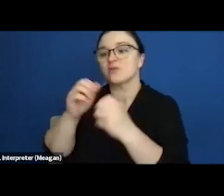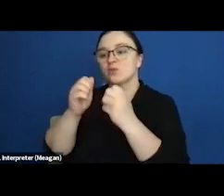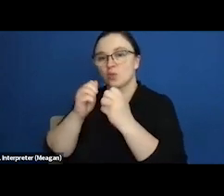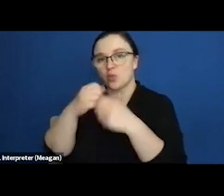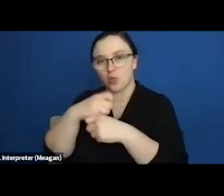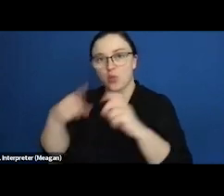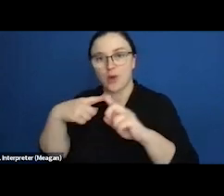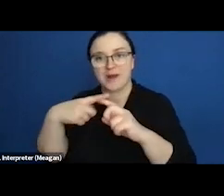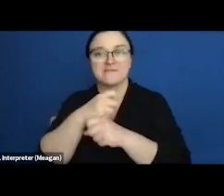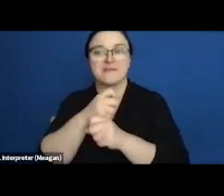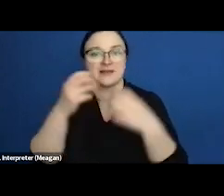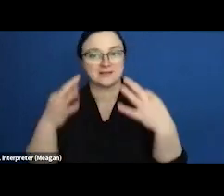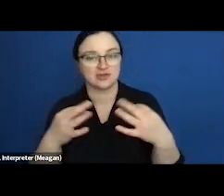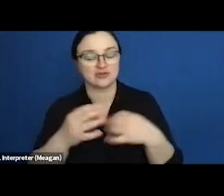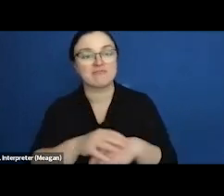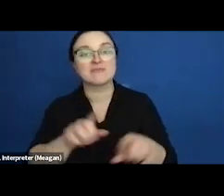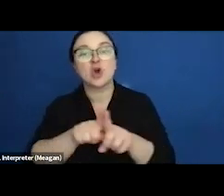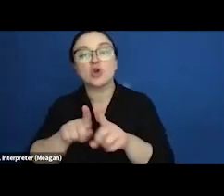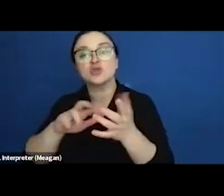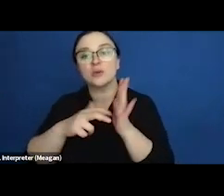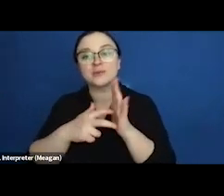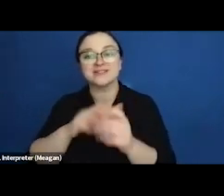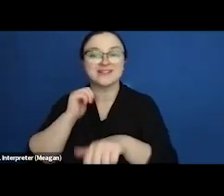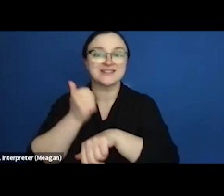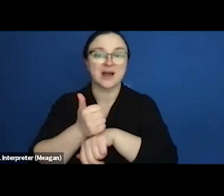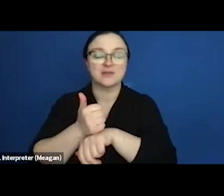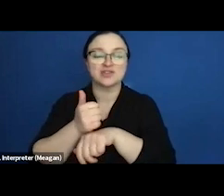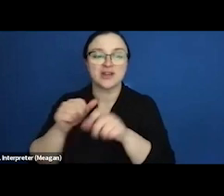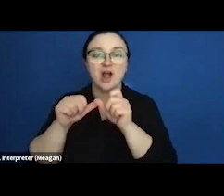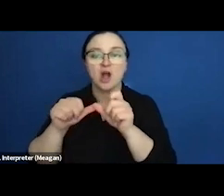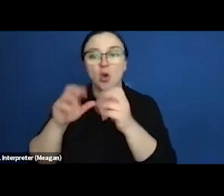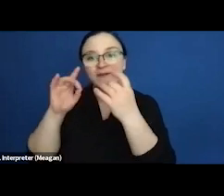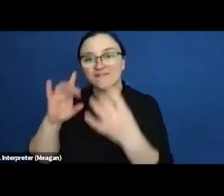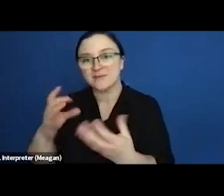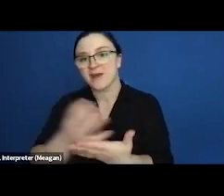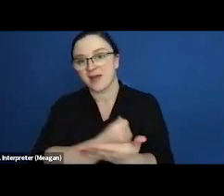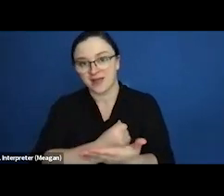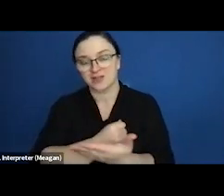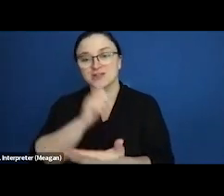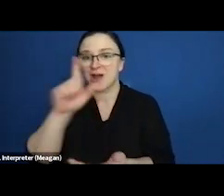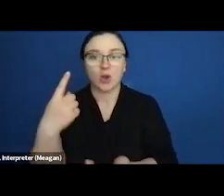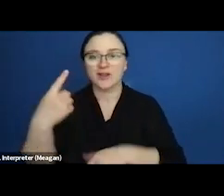It also means establishing ongoing feedback collection, not just one and done.